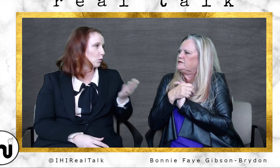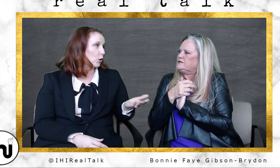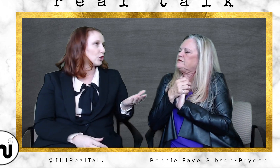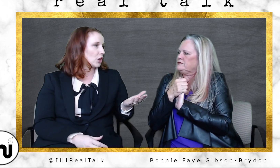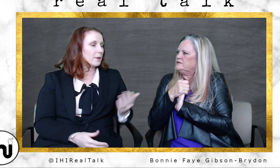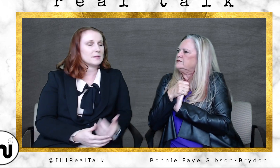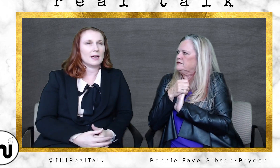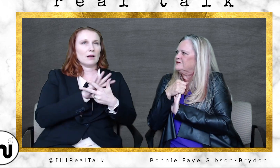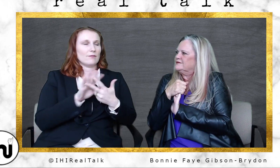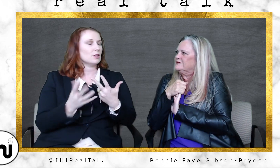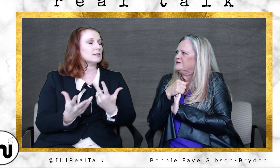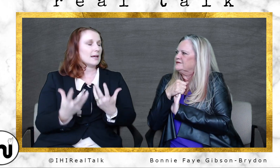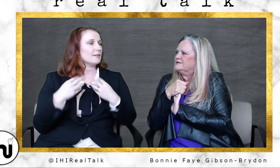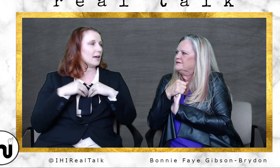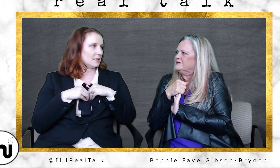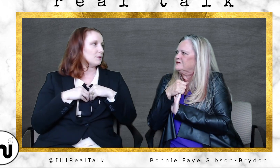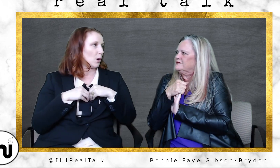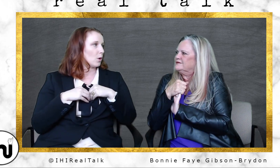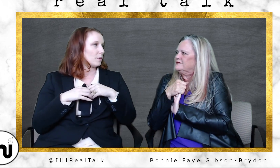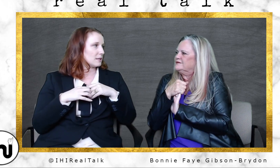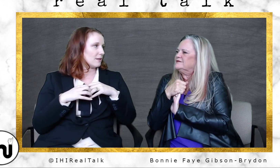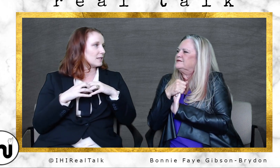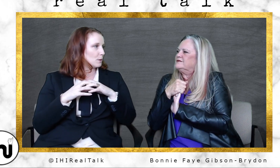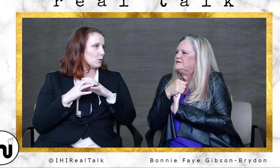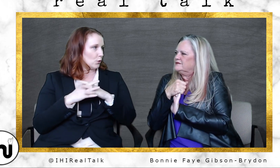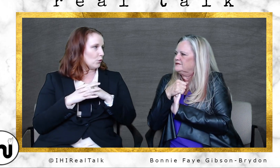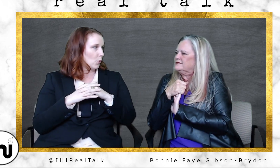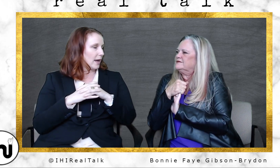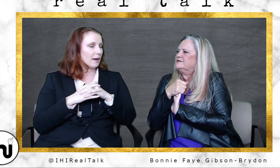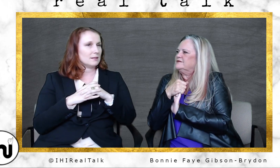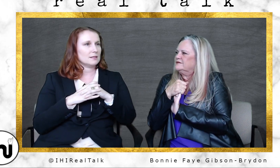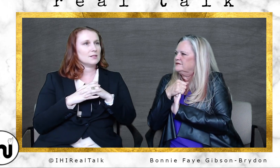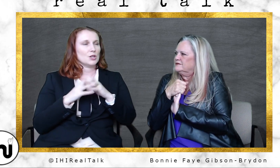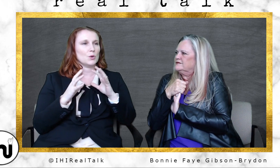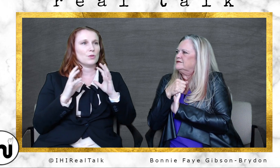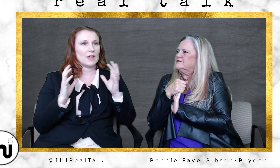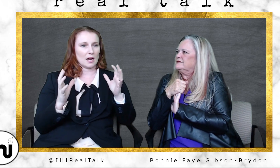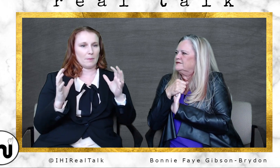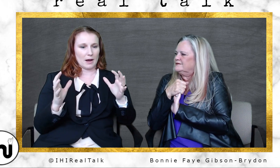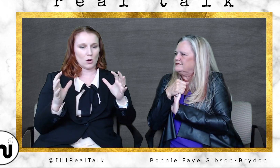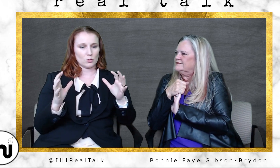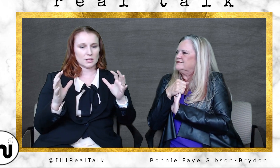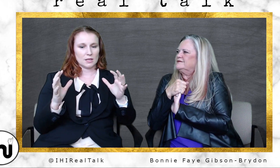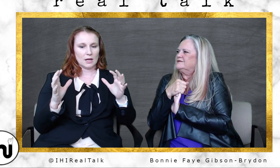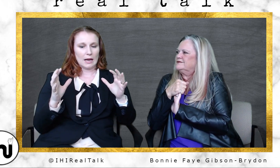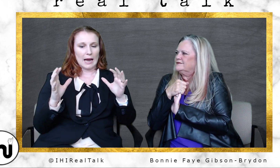in your workshops, and I've been taking that into my work because I think it's a beautiful way to think about how